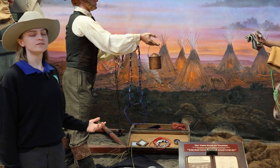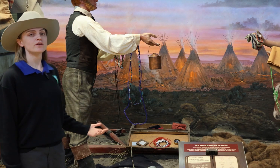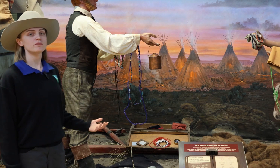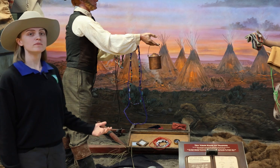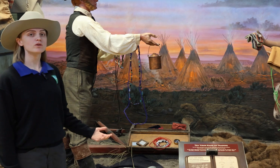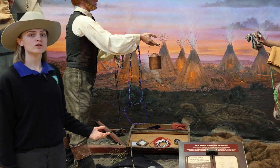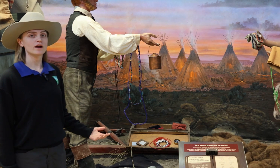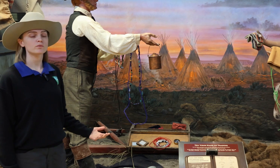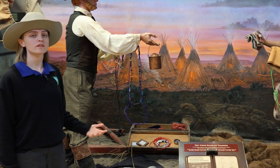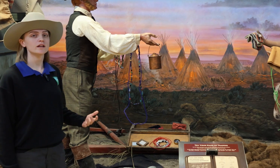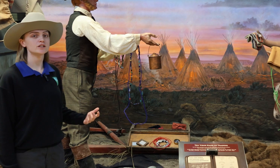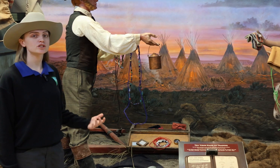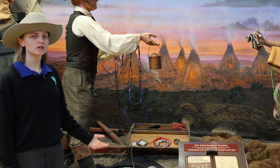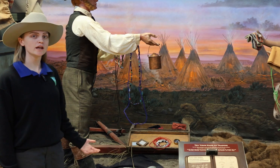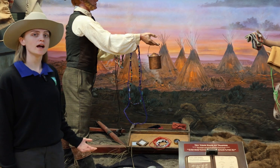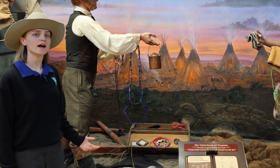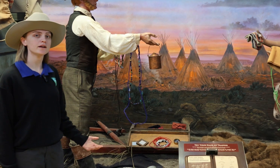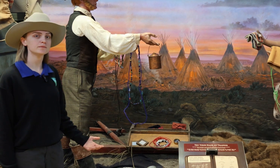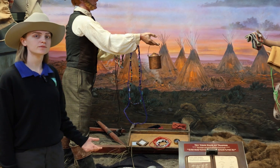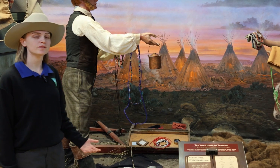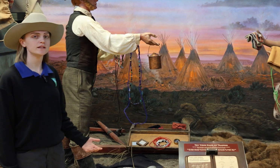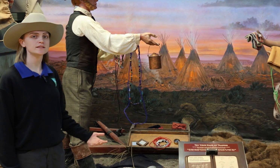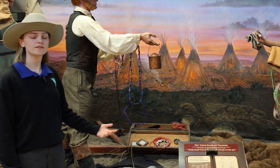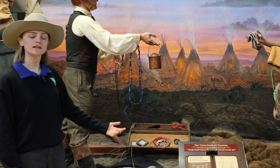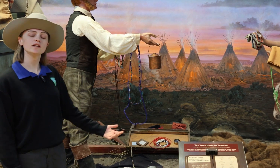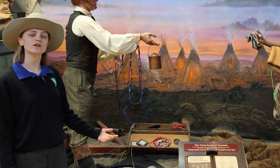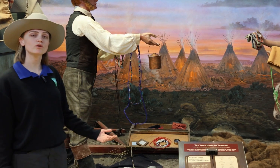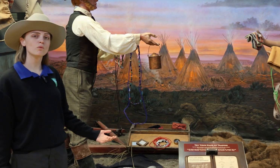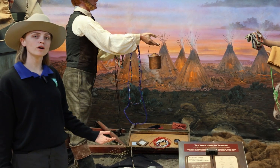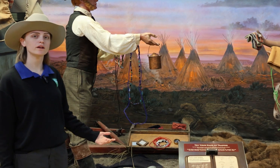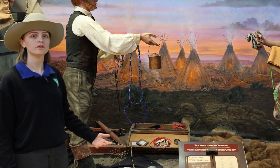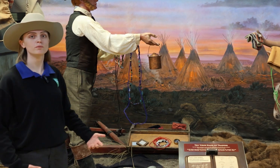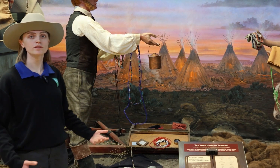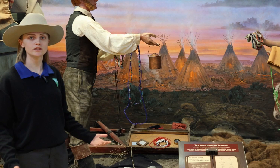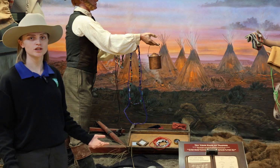found a middle ground where they can trade items for things that they needed or wanted with each